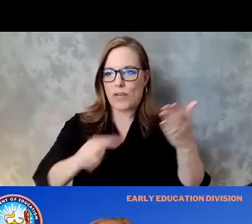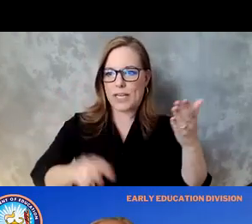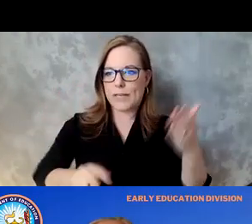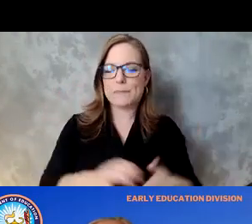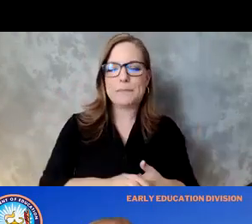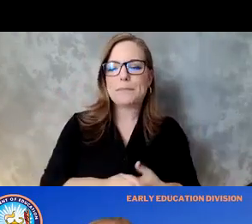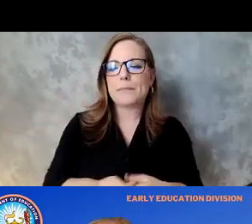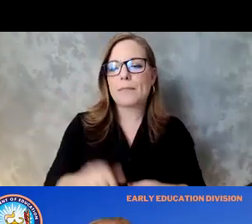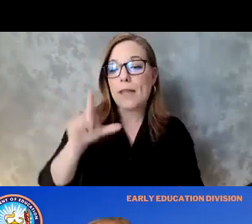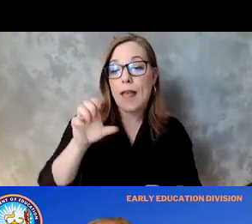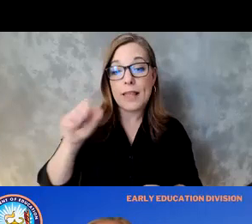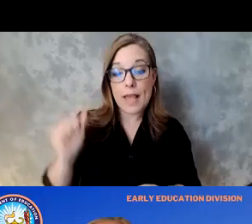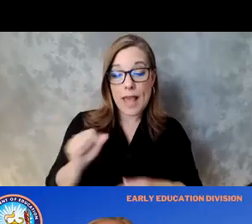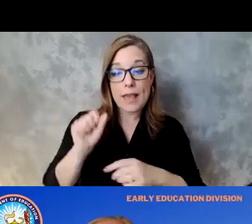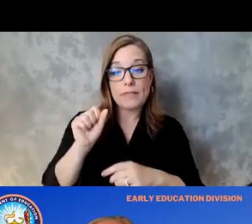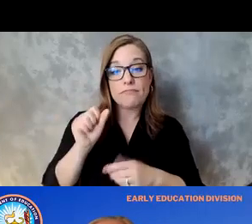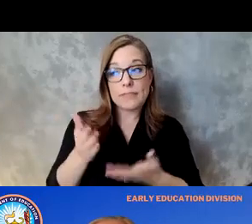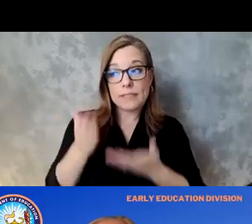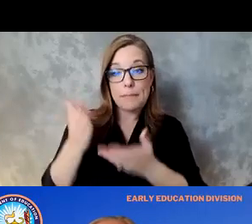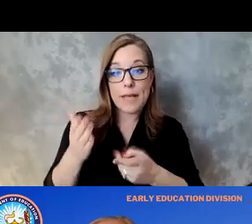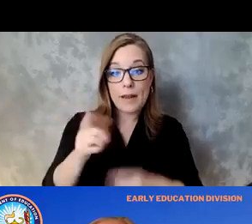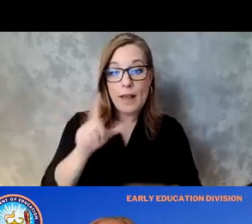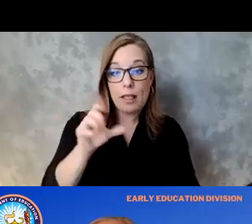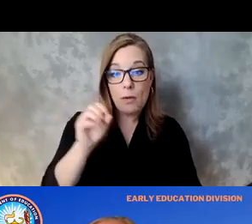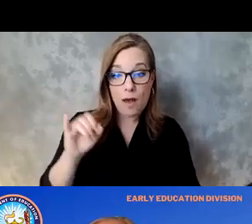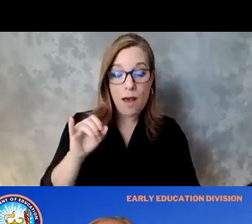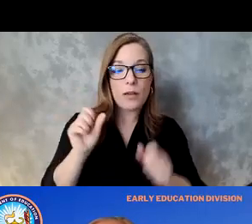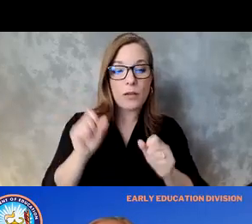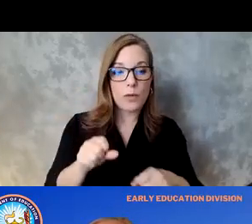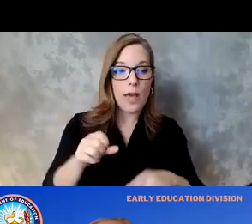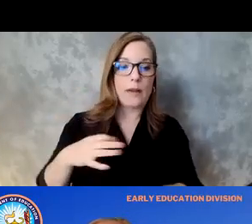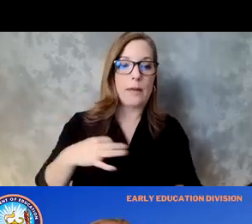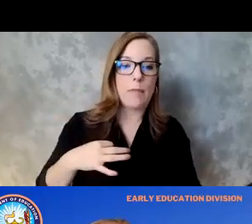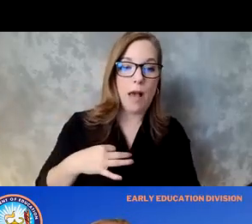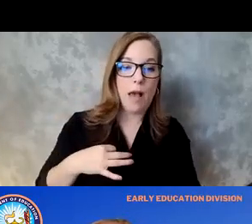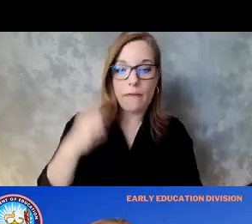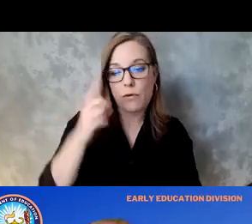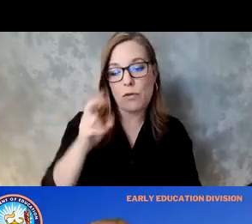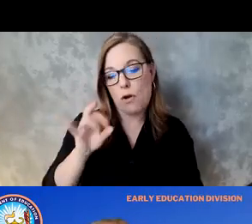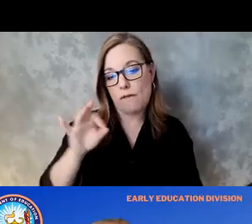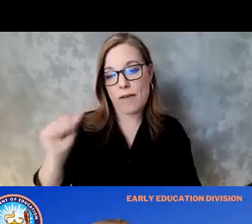an eligible letter of intent can apply to the RFA we do encourage those who didn't submit